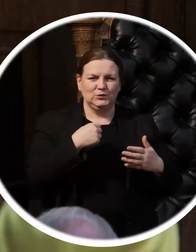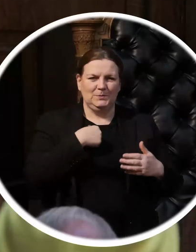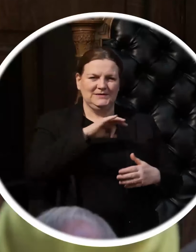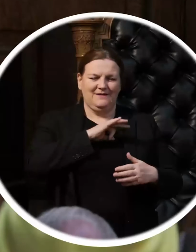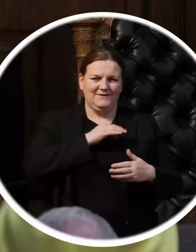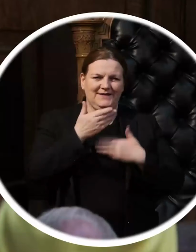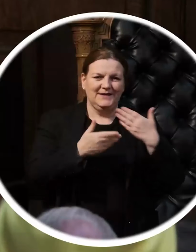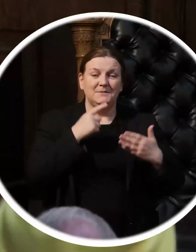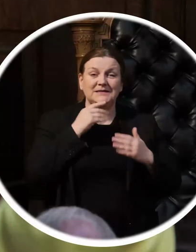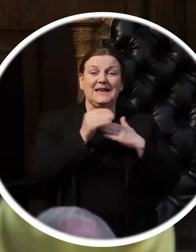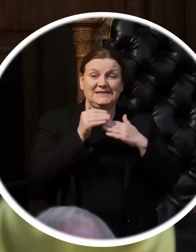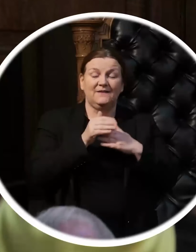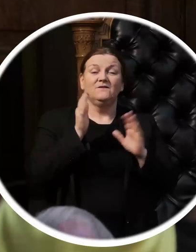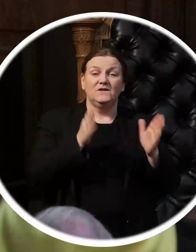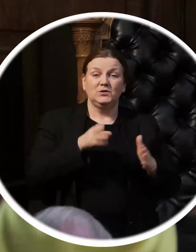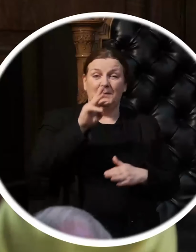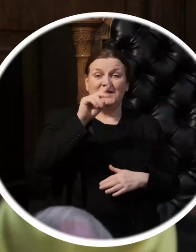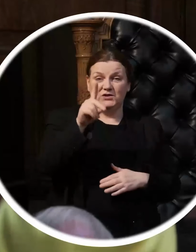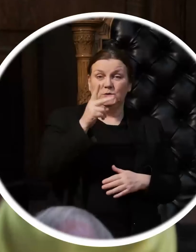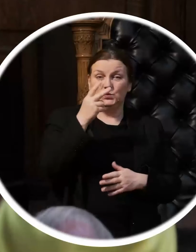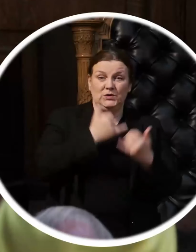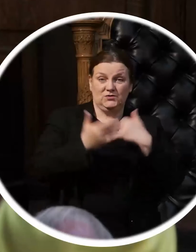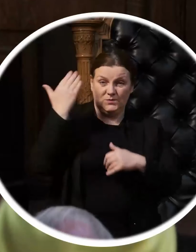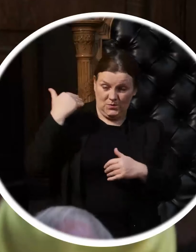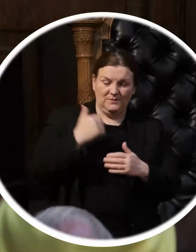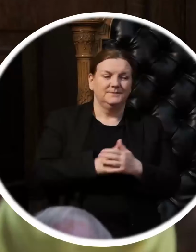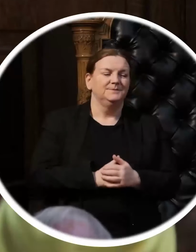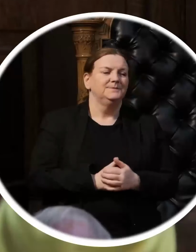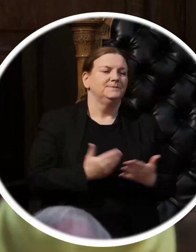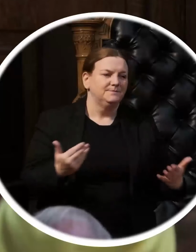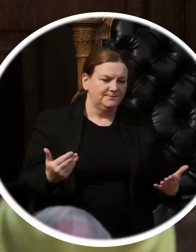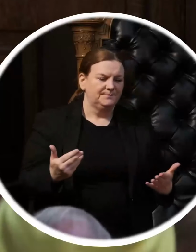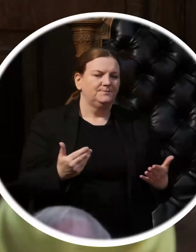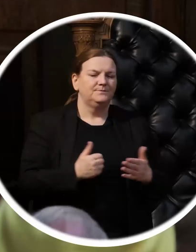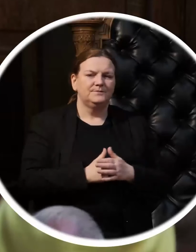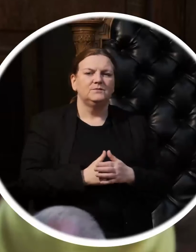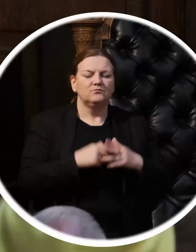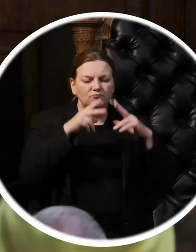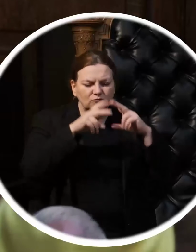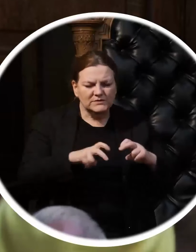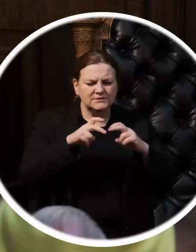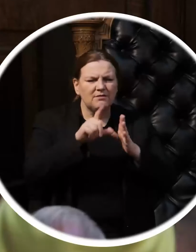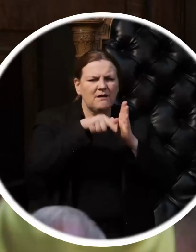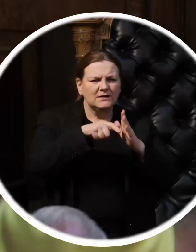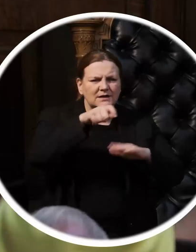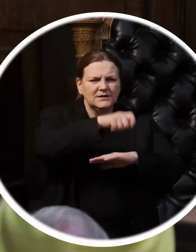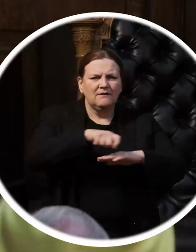I finished my PhD two years ago and it researched the architecture of the former Great Northern Railway.